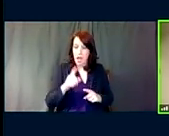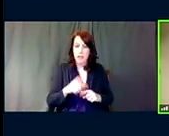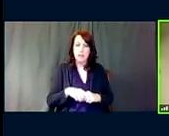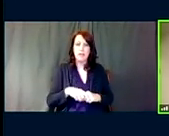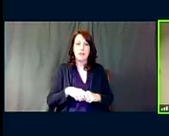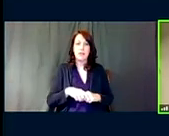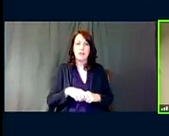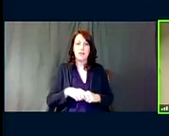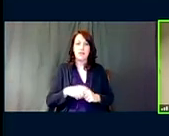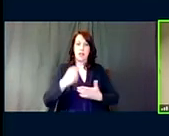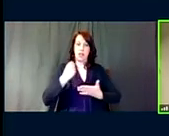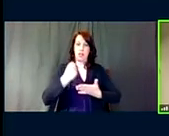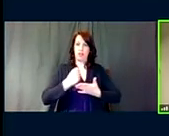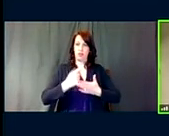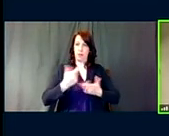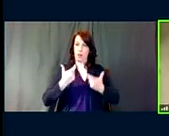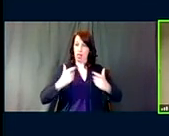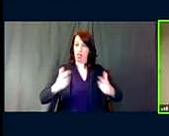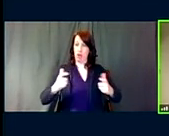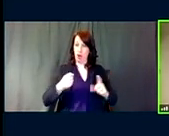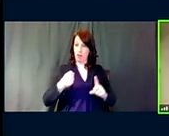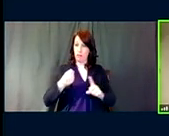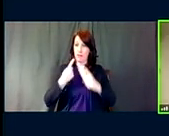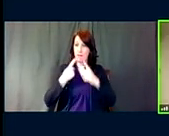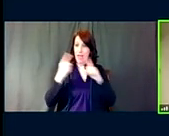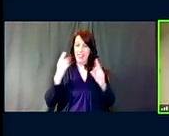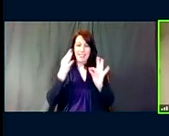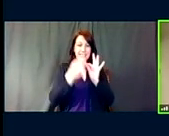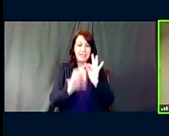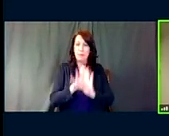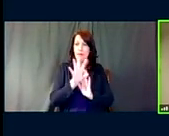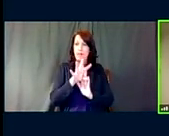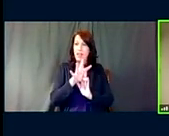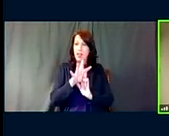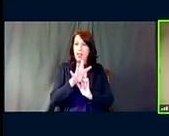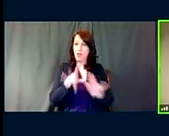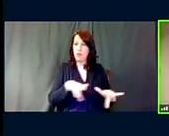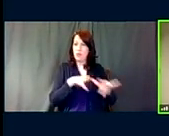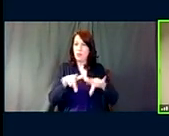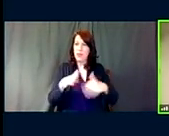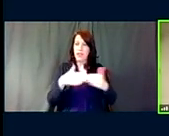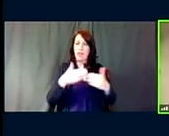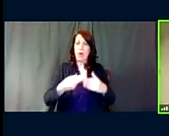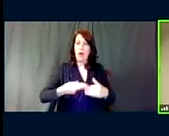TO OUR SURPRISE, NEXT SLIDE, THE TREATMENT HAD VERY LARGE EFFECT, SIMPLE VIDEO VERY LARGE EFFECT